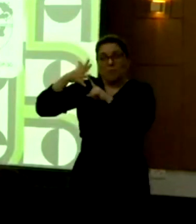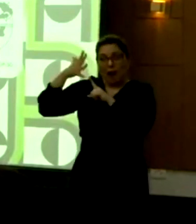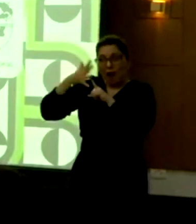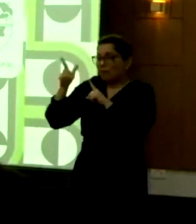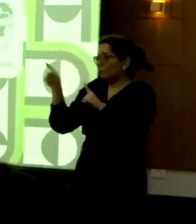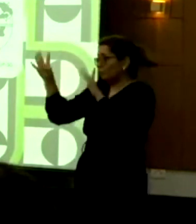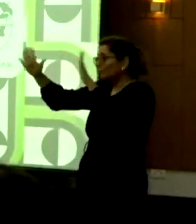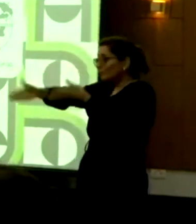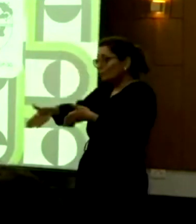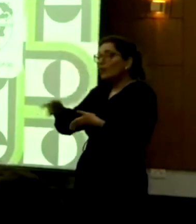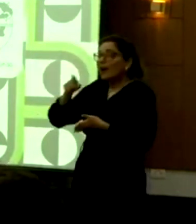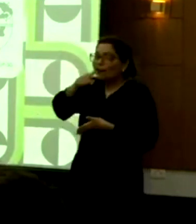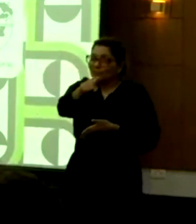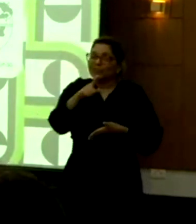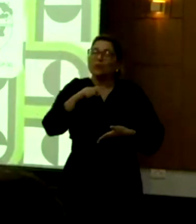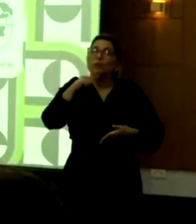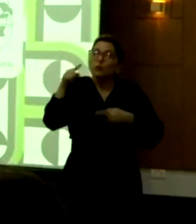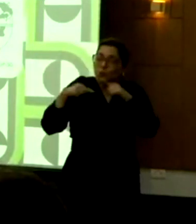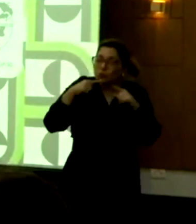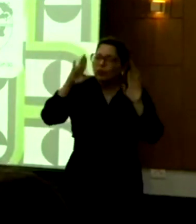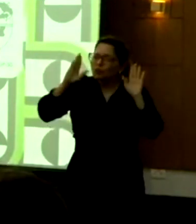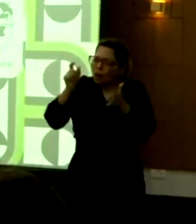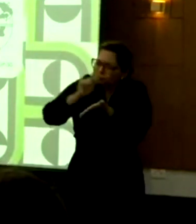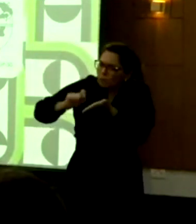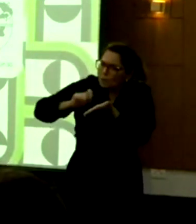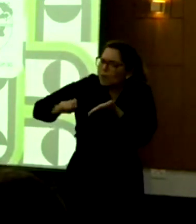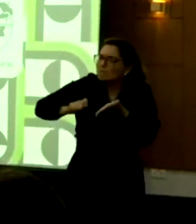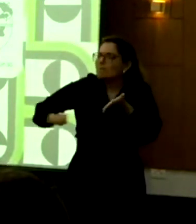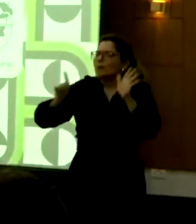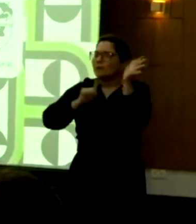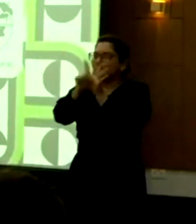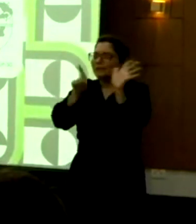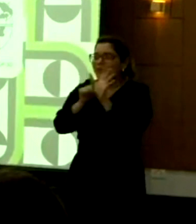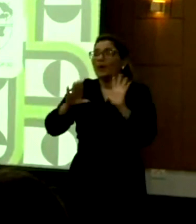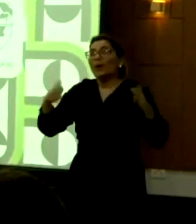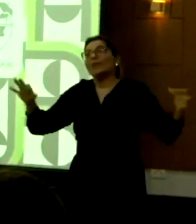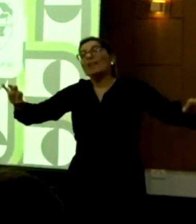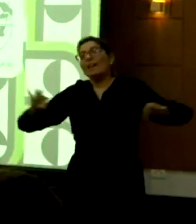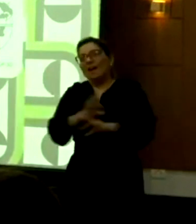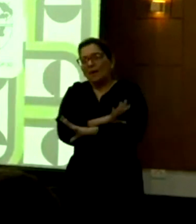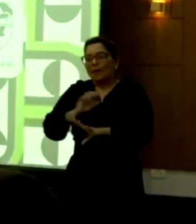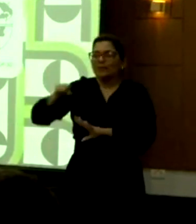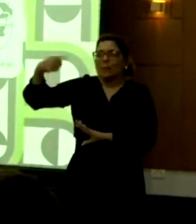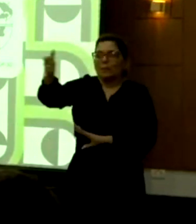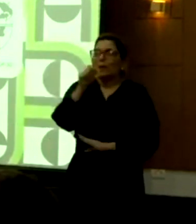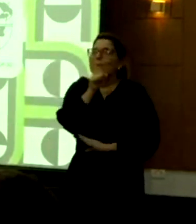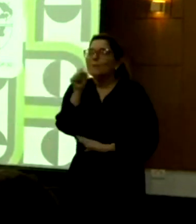ask your question and as soon as it ends we will give you the microphone, our support team